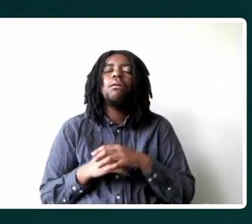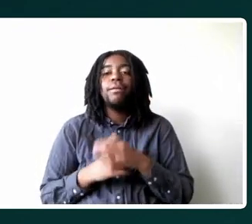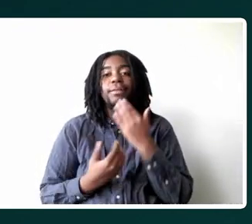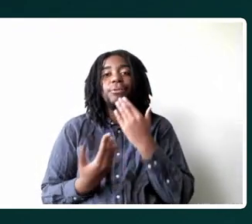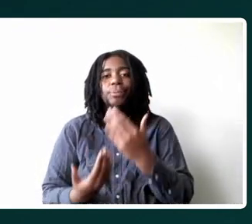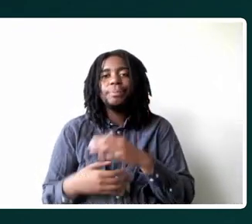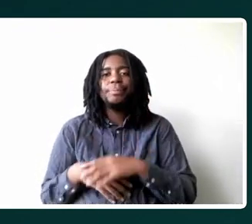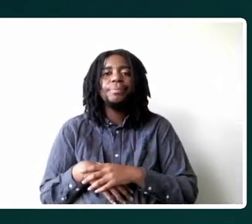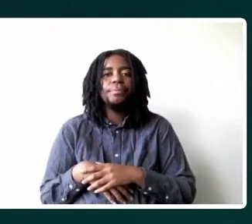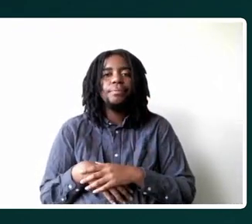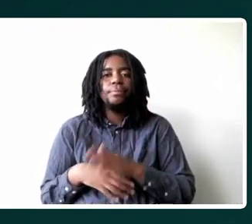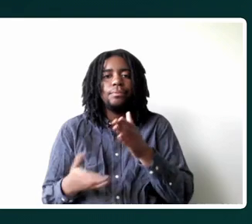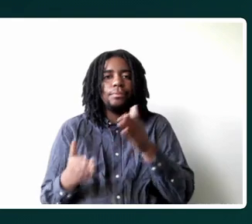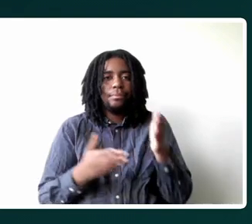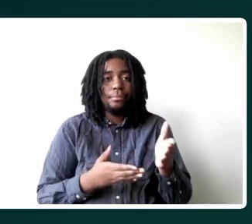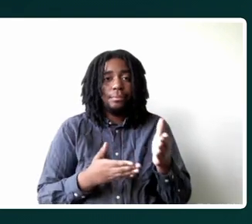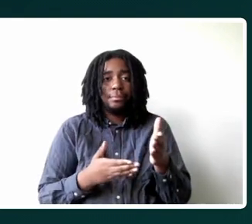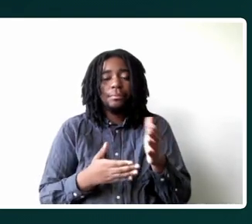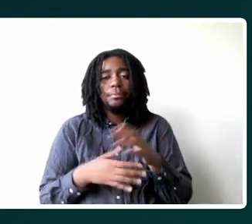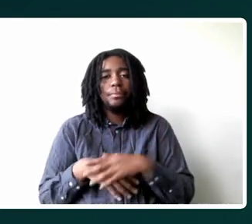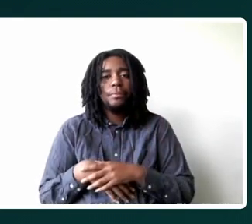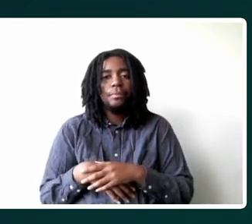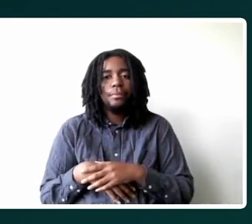Micheline, what about you? Micheline Lavalle: